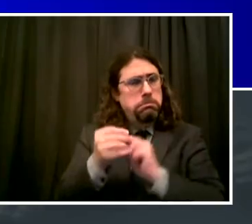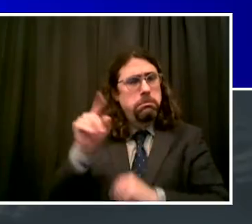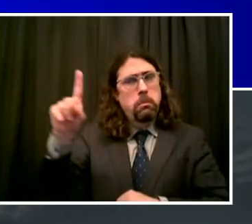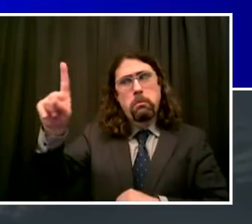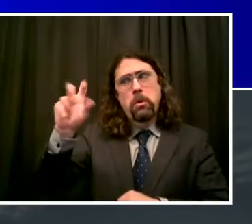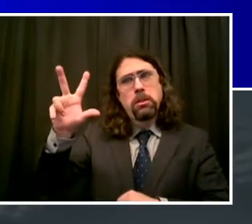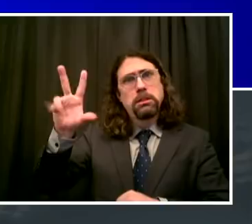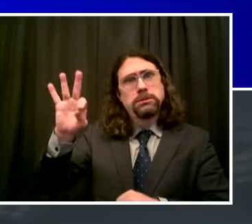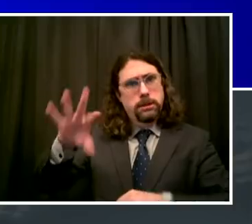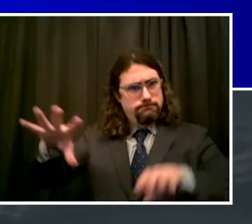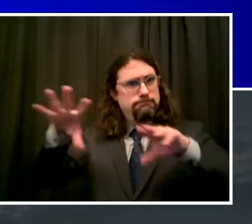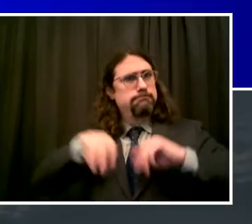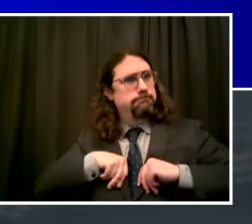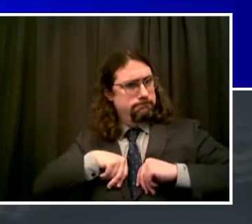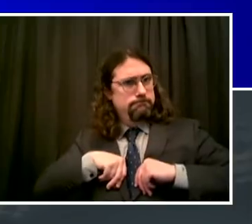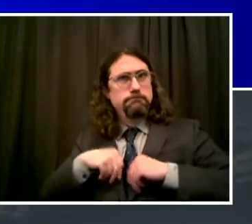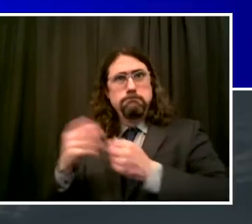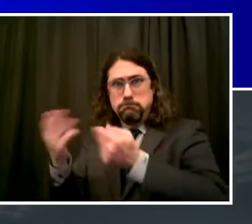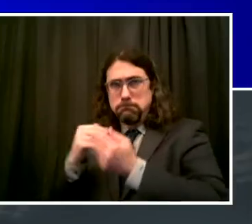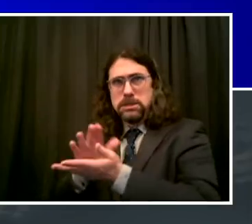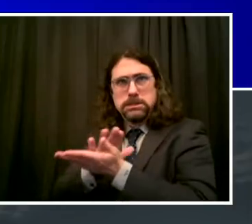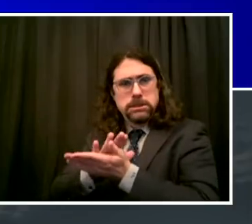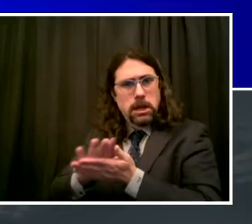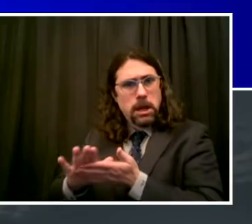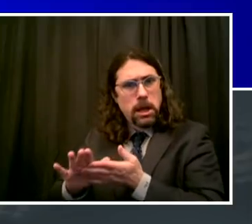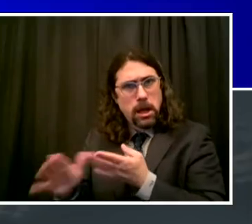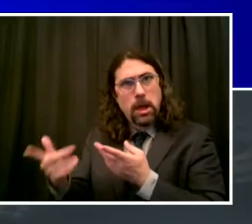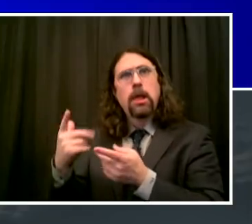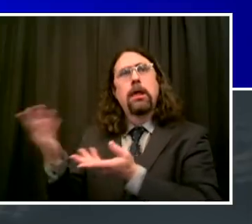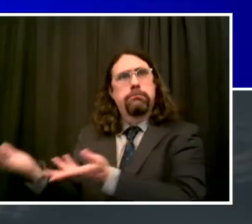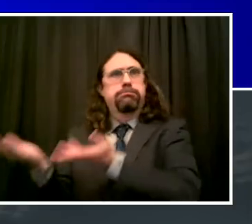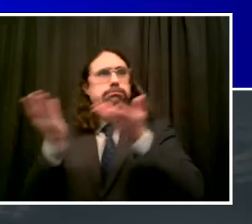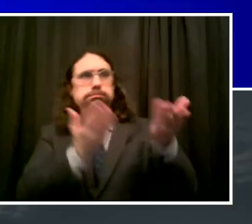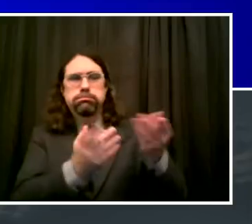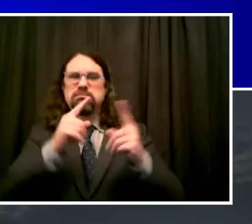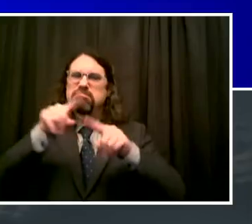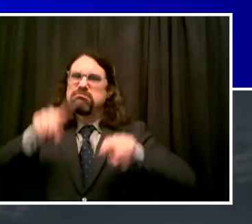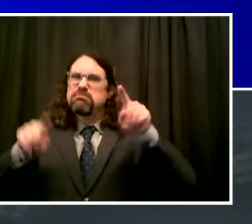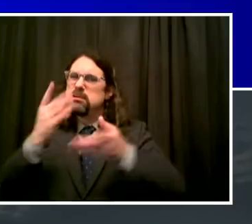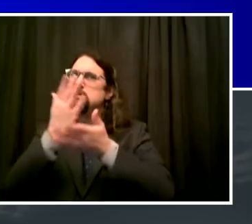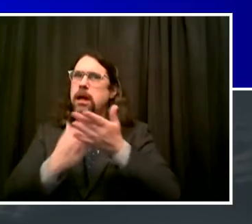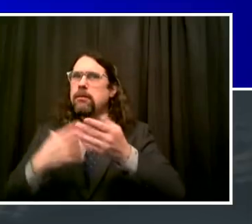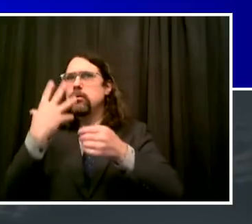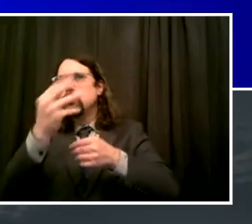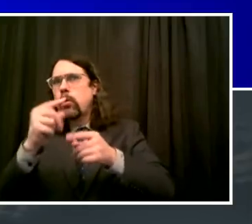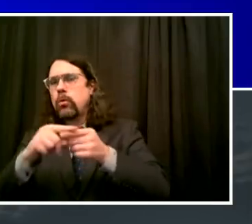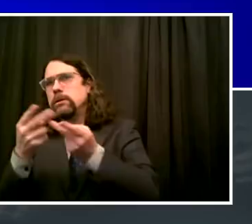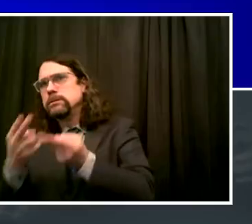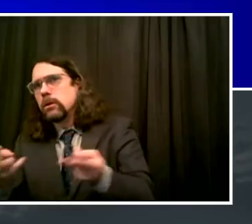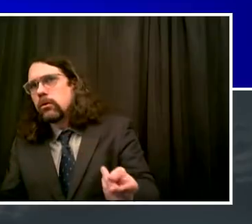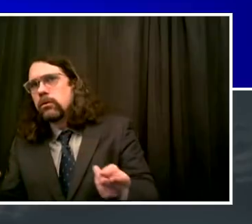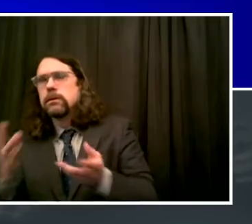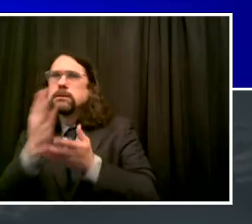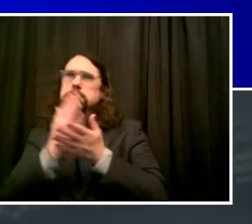AGAIN, MNUBSER WE HAVE NEVER SEEN EVERIN THE HISTORY OF THE